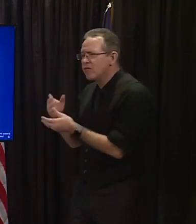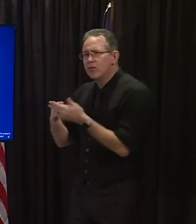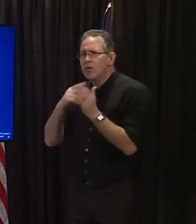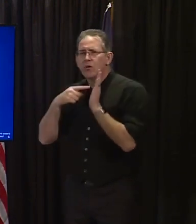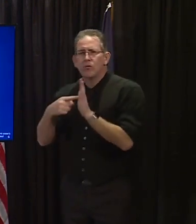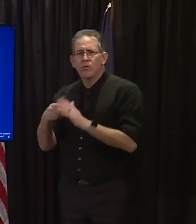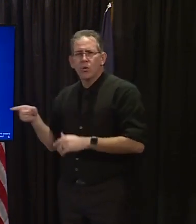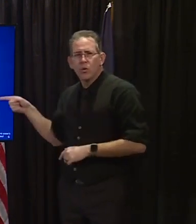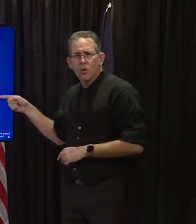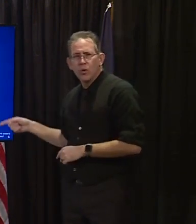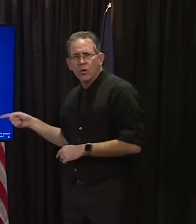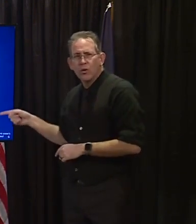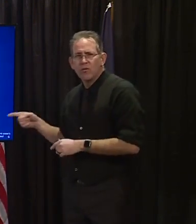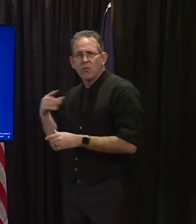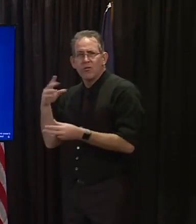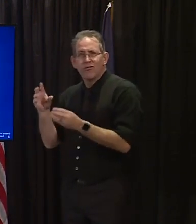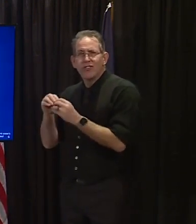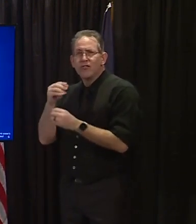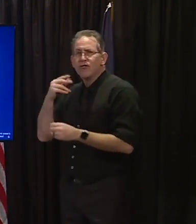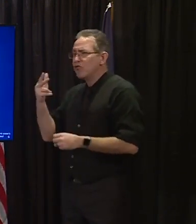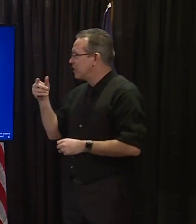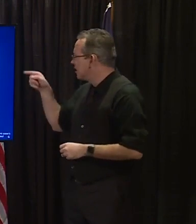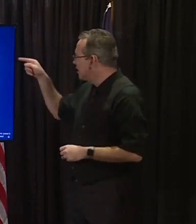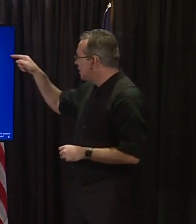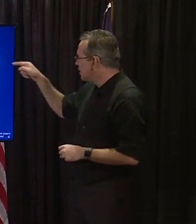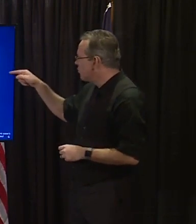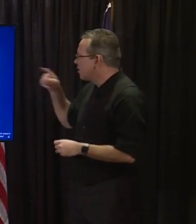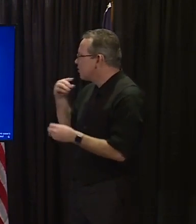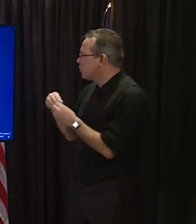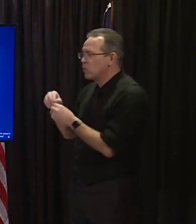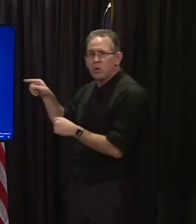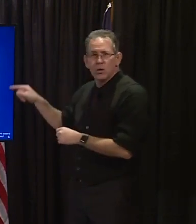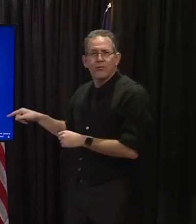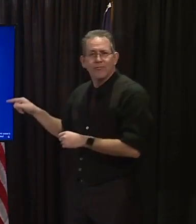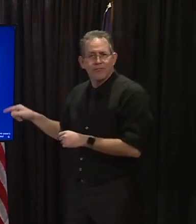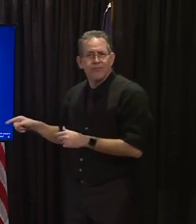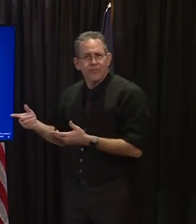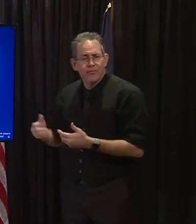that's particularly large at the moment, our booster uptake is really strong